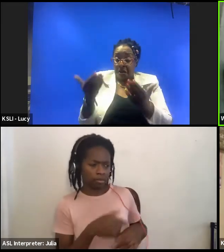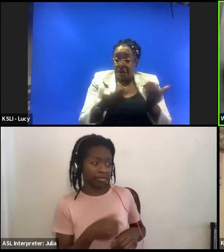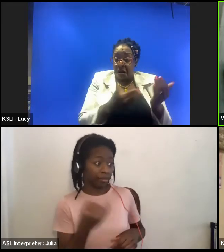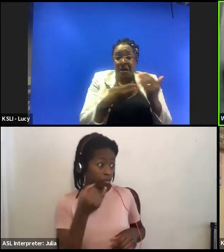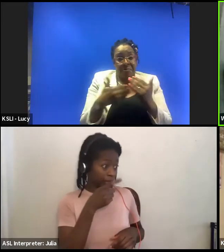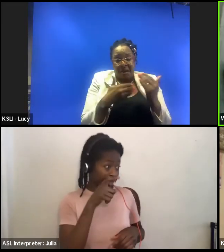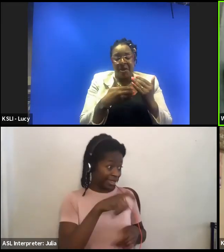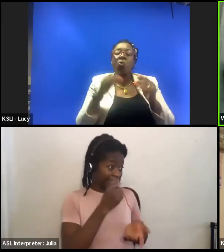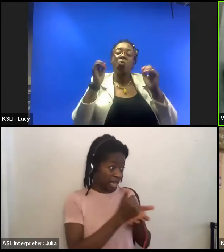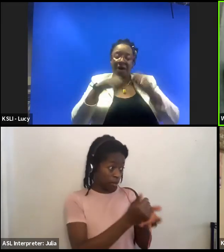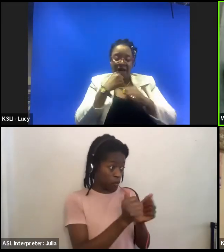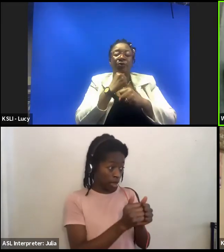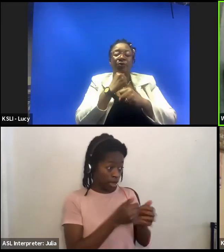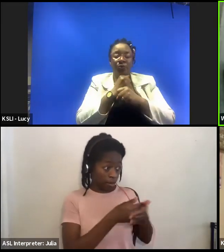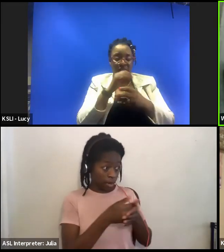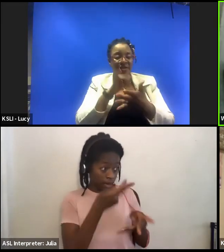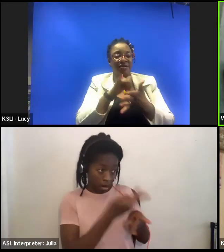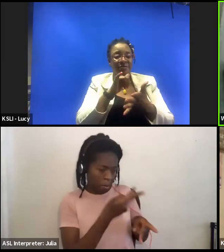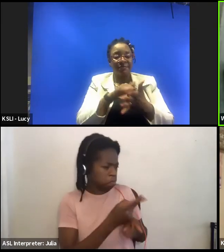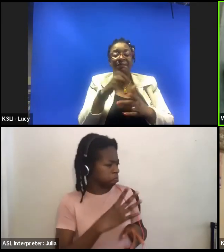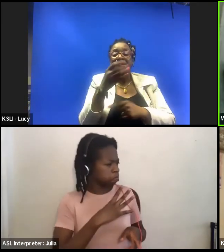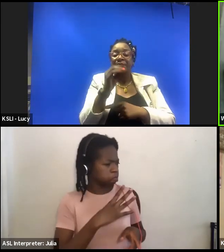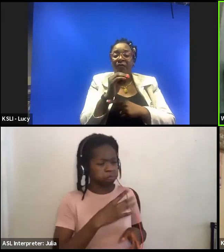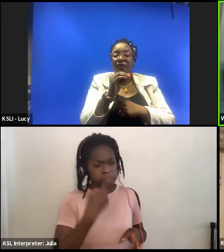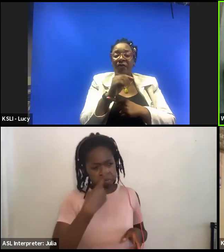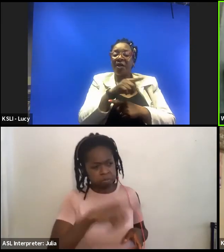So those are some of the experiences with those women